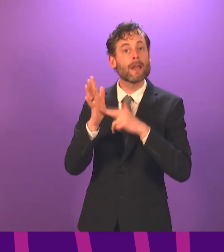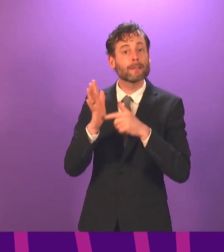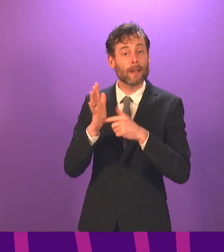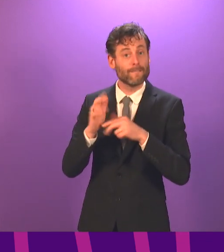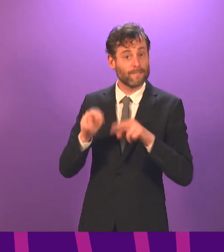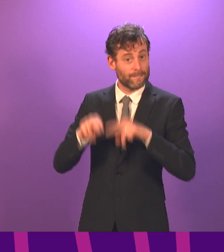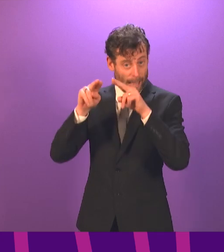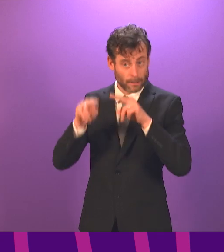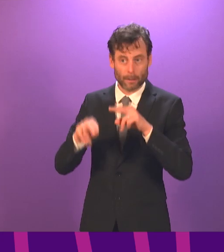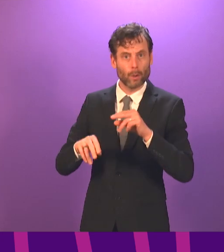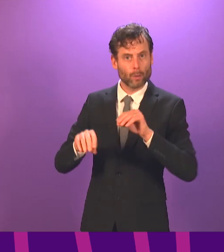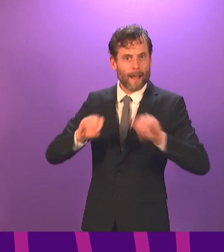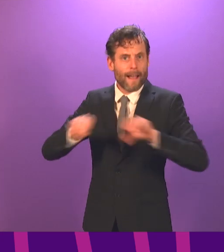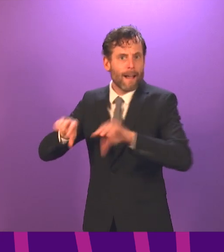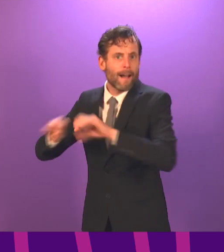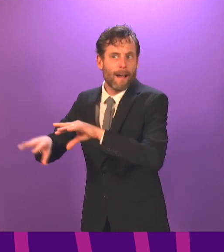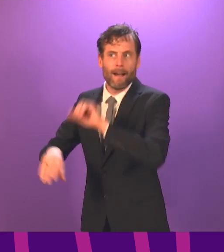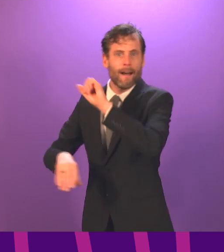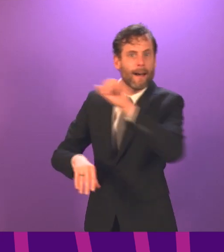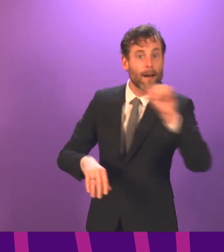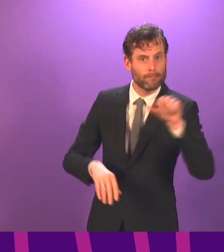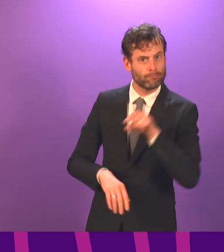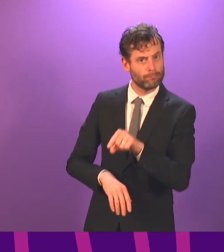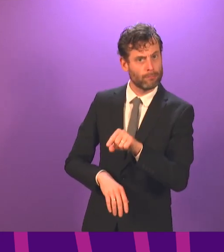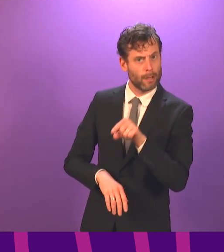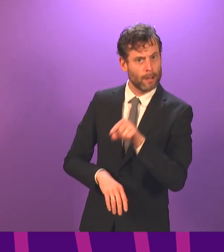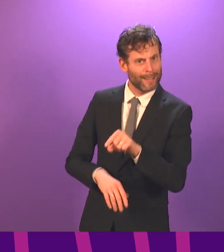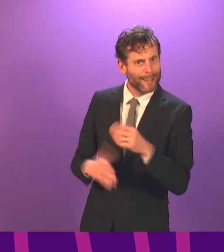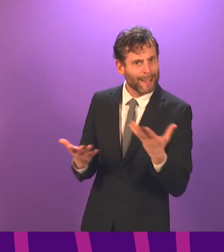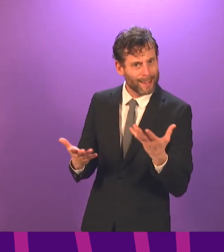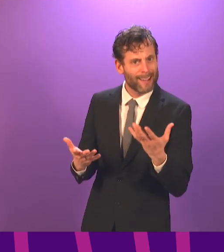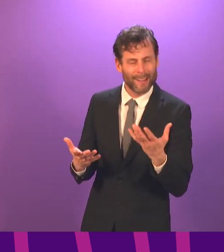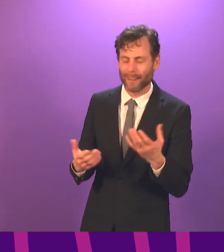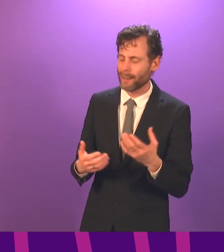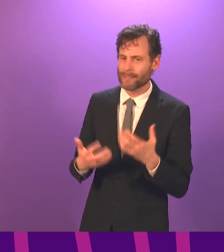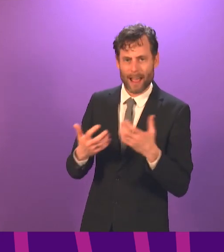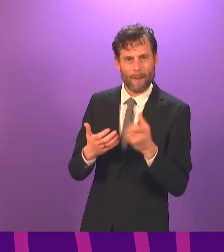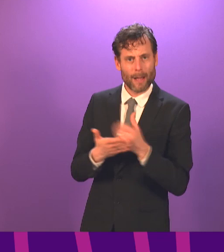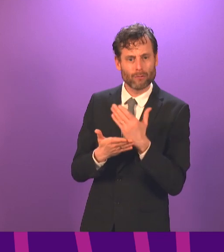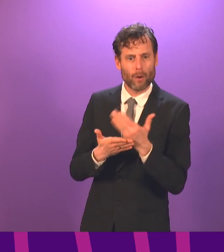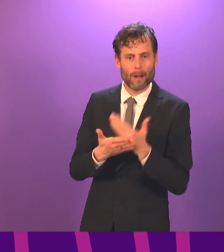rather than leaving it up to different political parties to make that judgment? The Deputy Presiding Officer: I remind members not to use the term